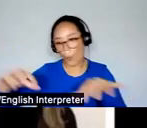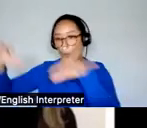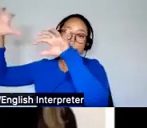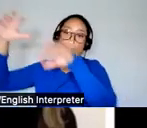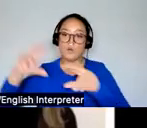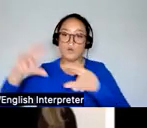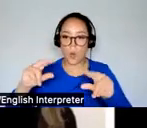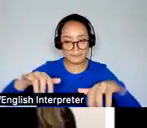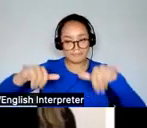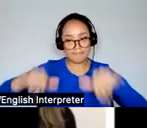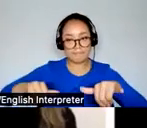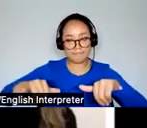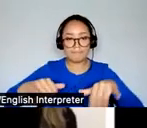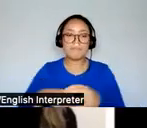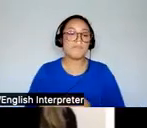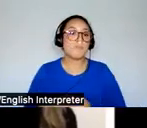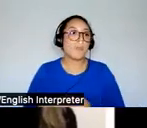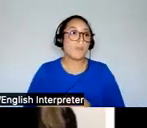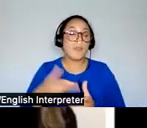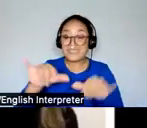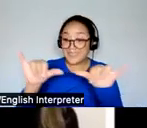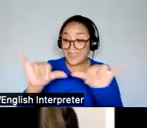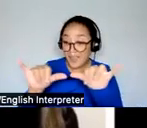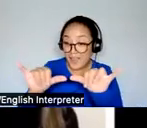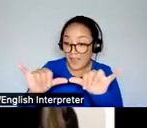Are you going to be including any portable washrooms?